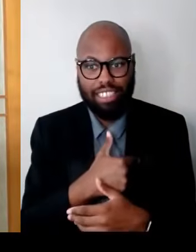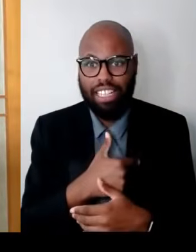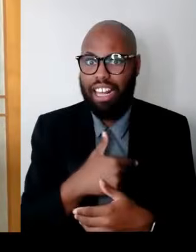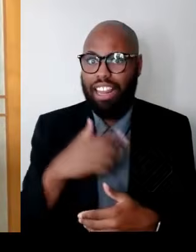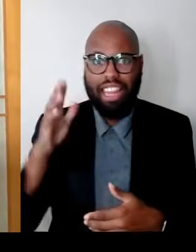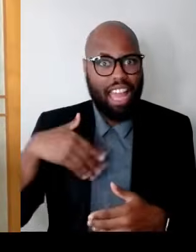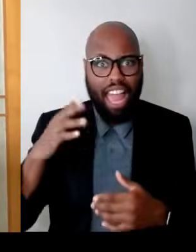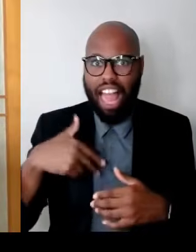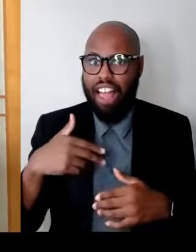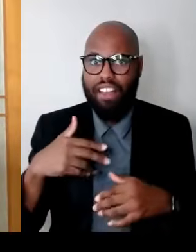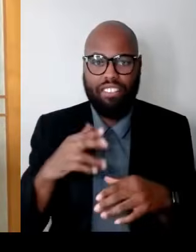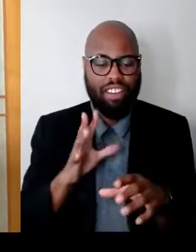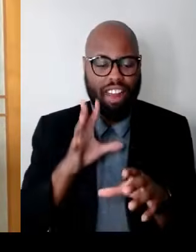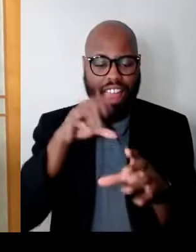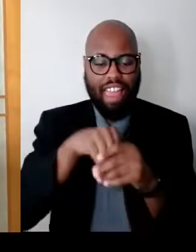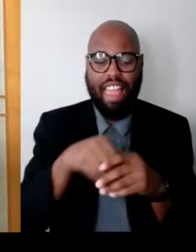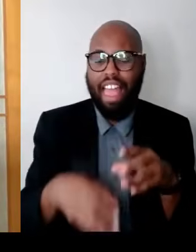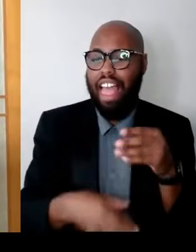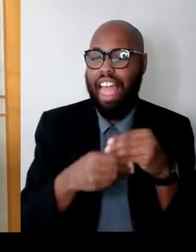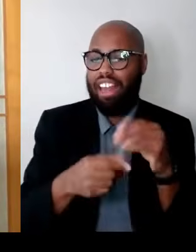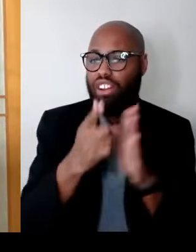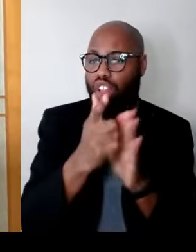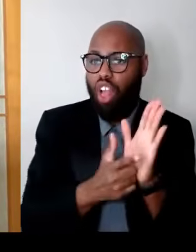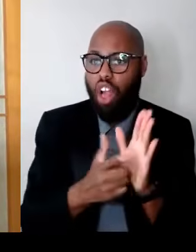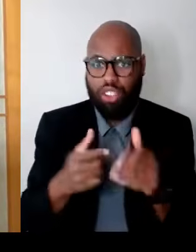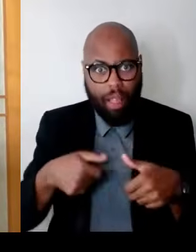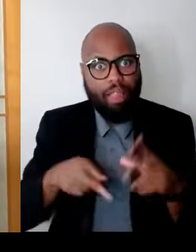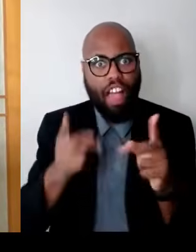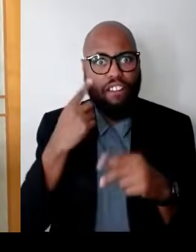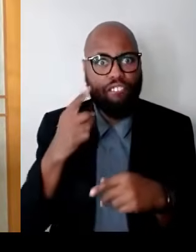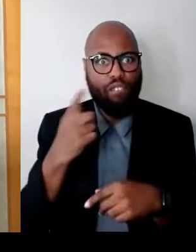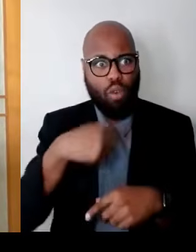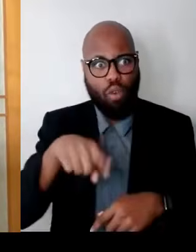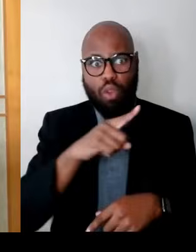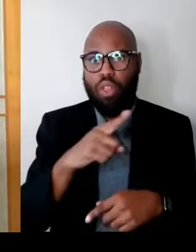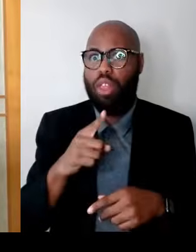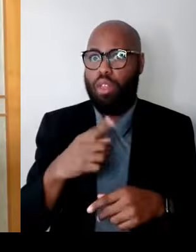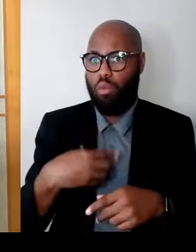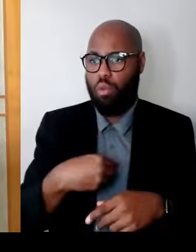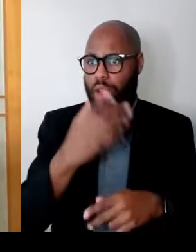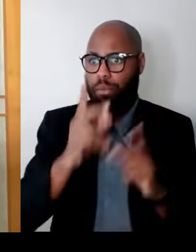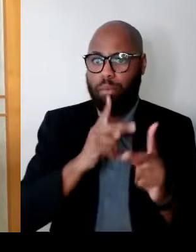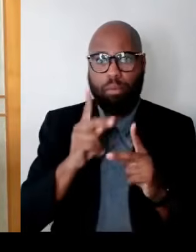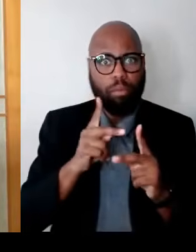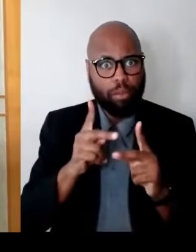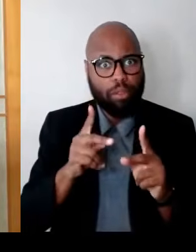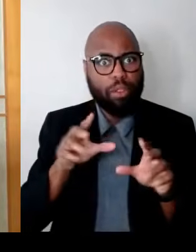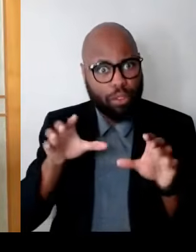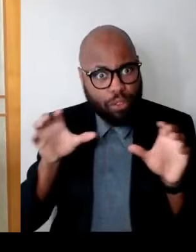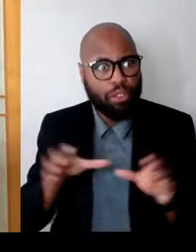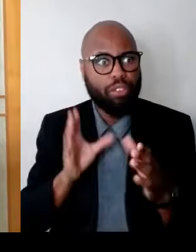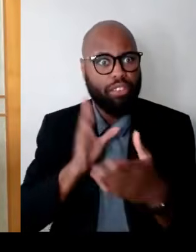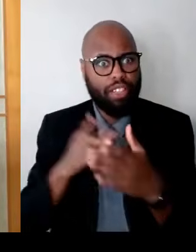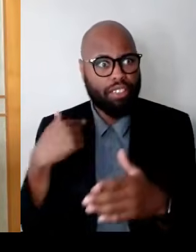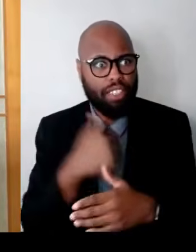It's permitted to them to commit these violence against us. And therefore, white people that are in power feel entitled